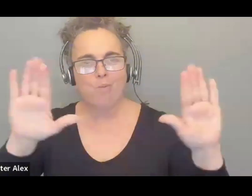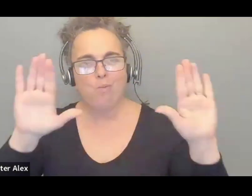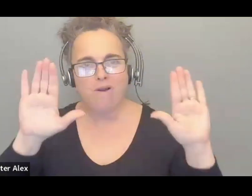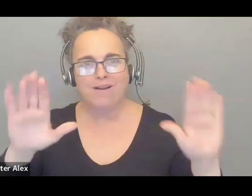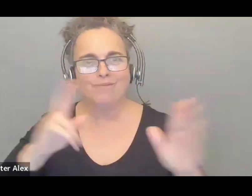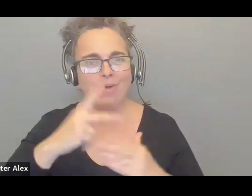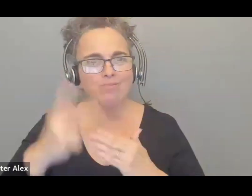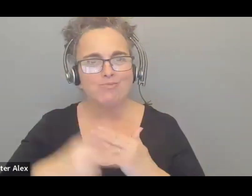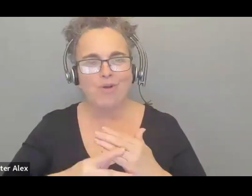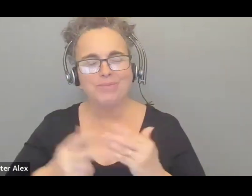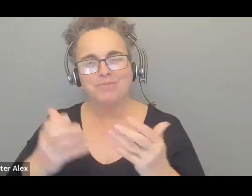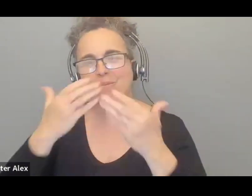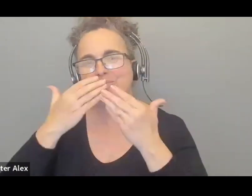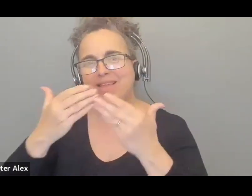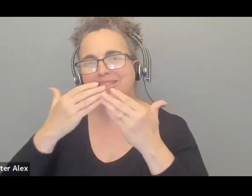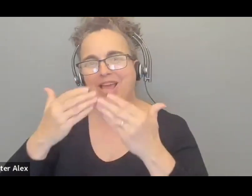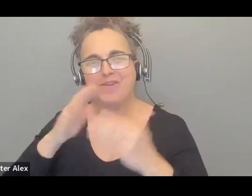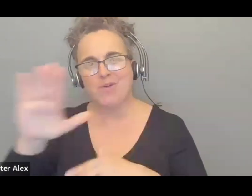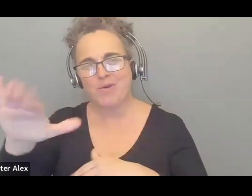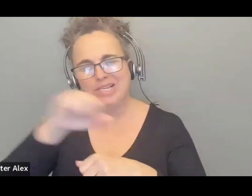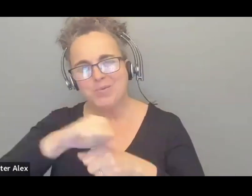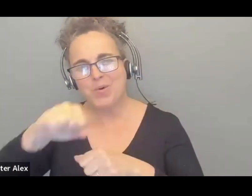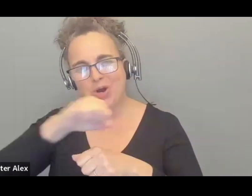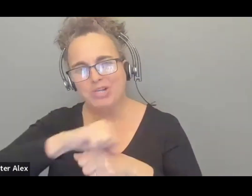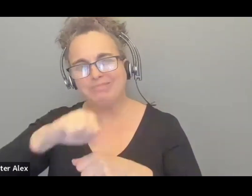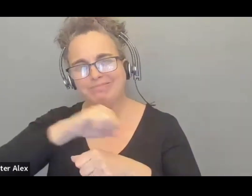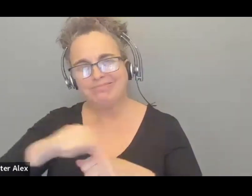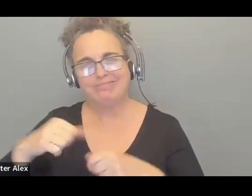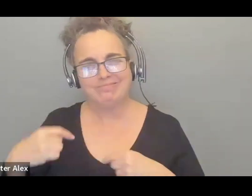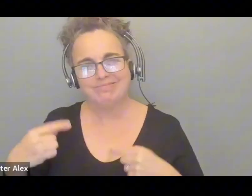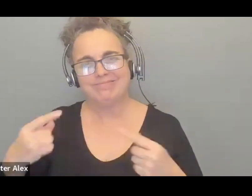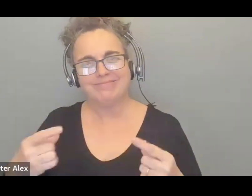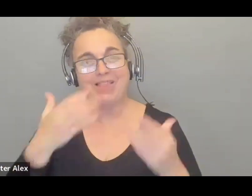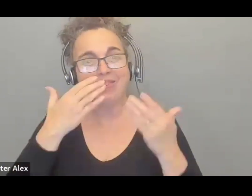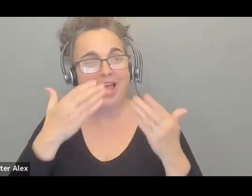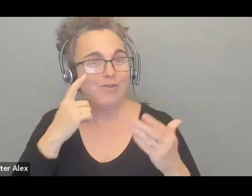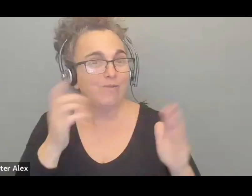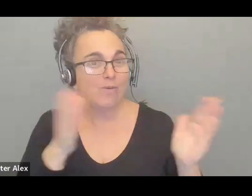So a big thank you to all the work he's put in. A thank you to the planning committee